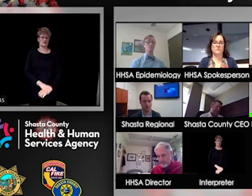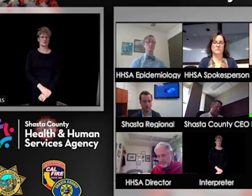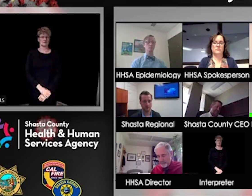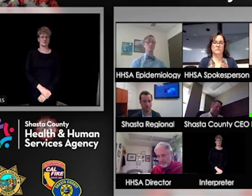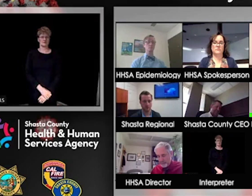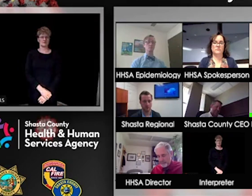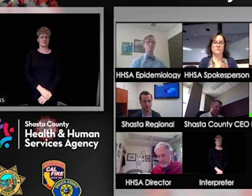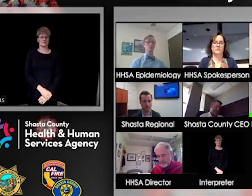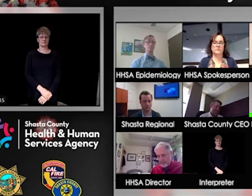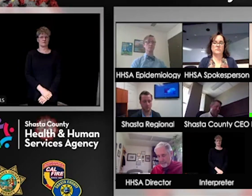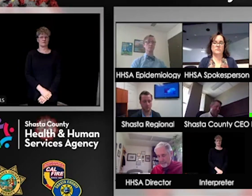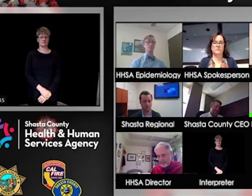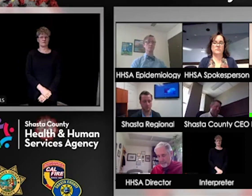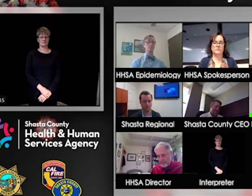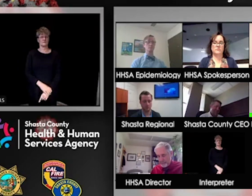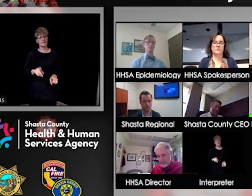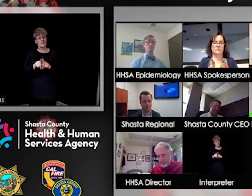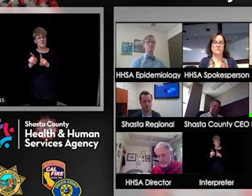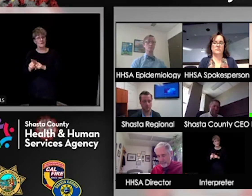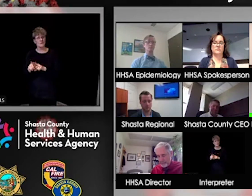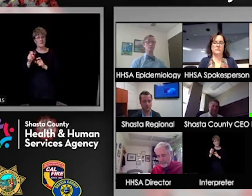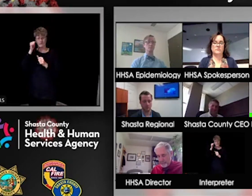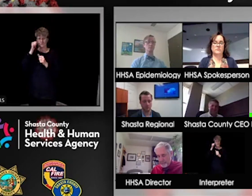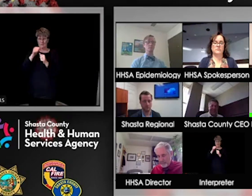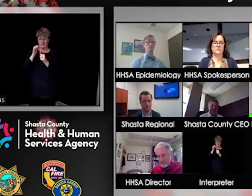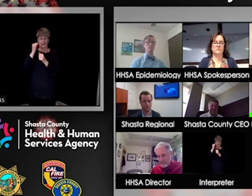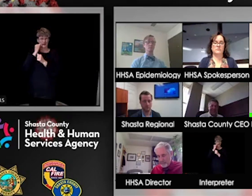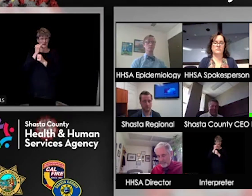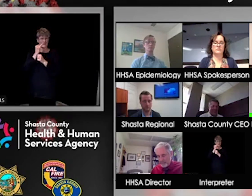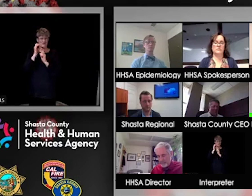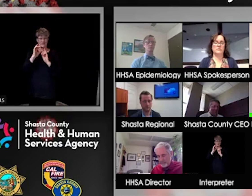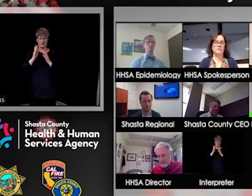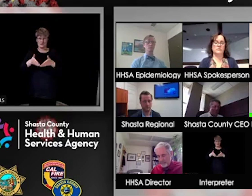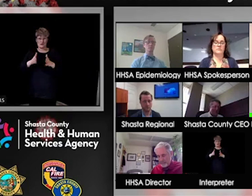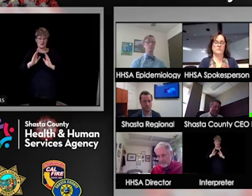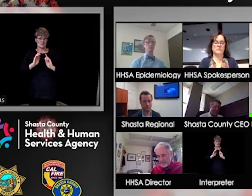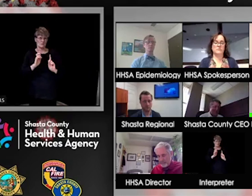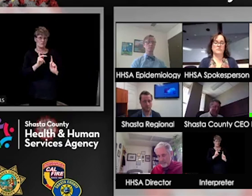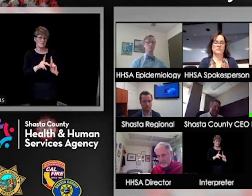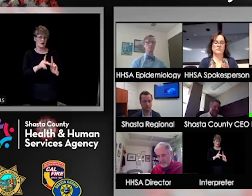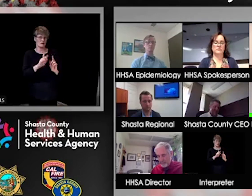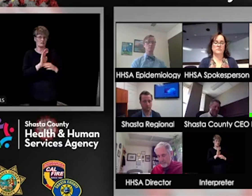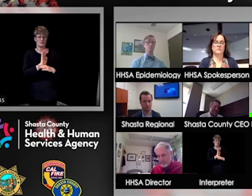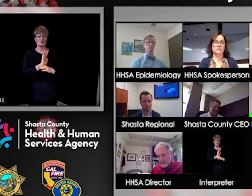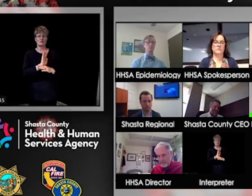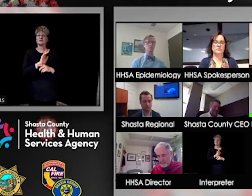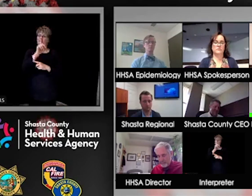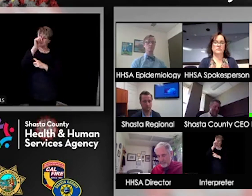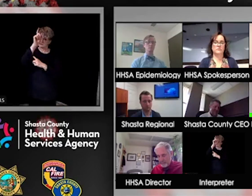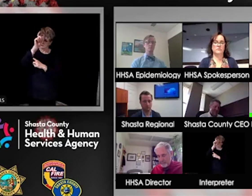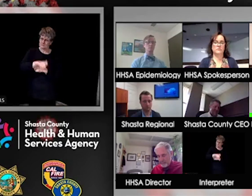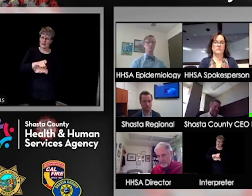are not in quarters with other individuals. So all of those pieces need to be in place